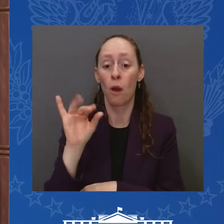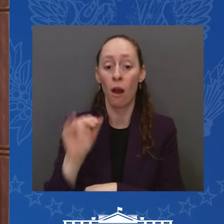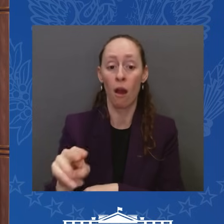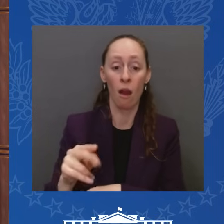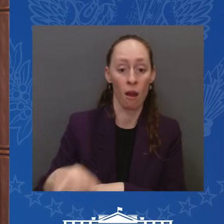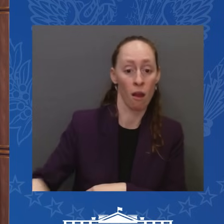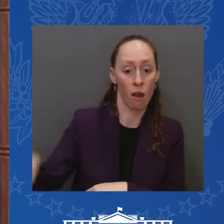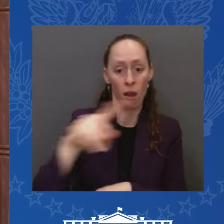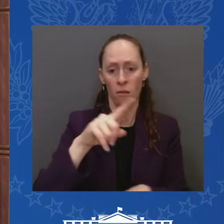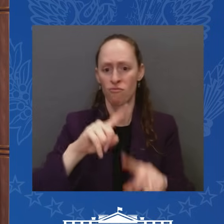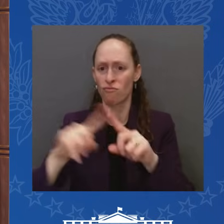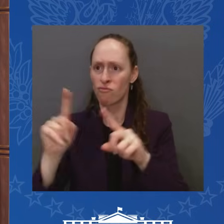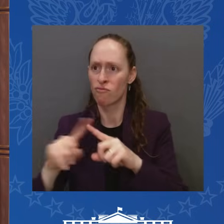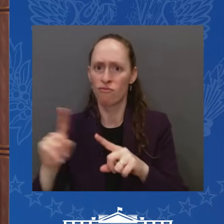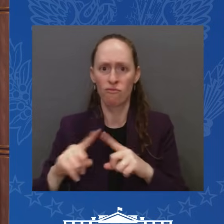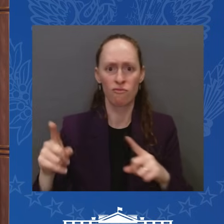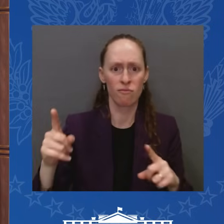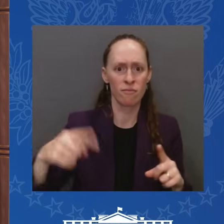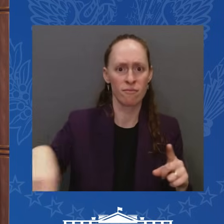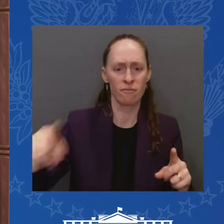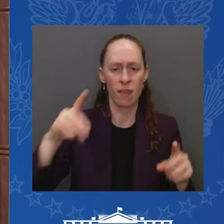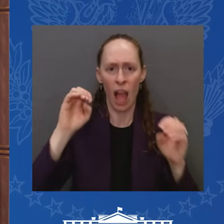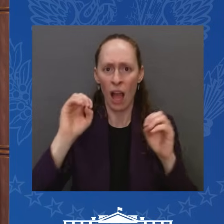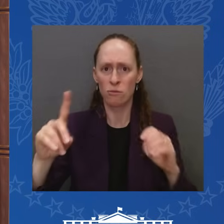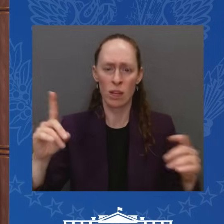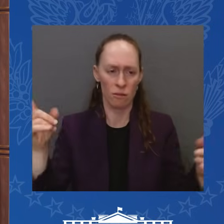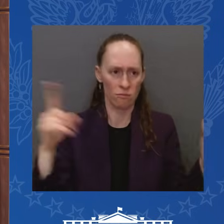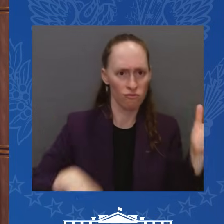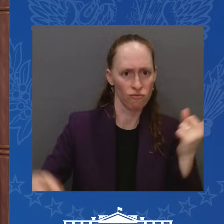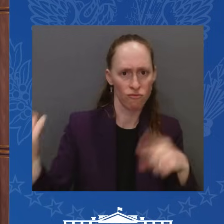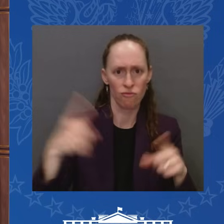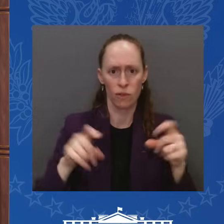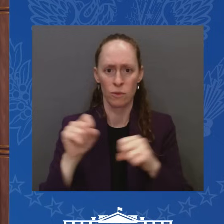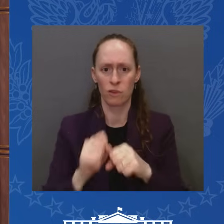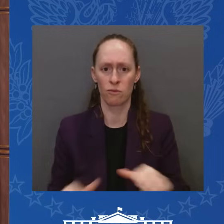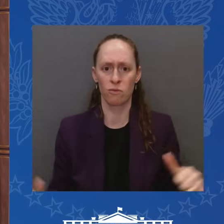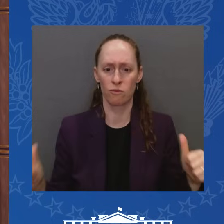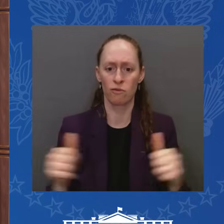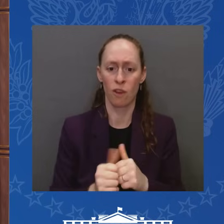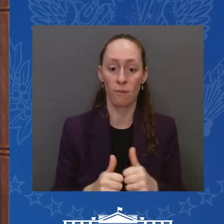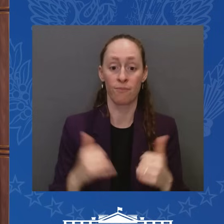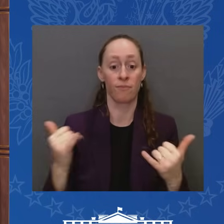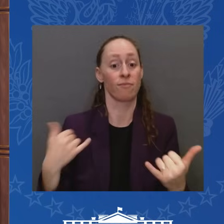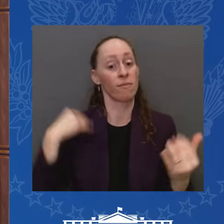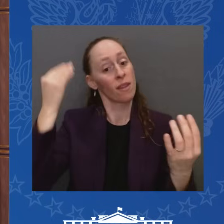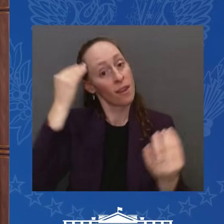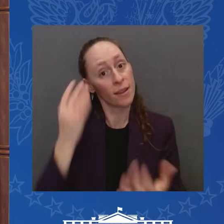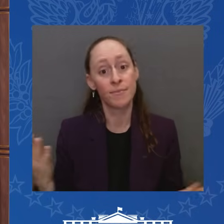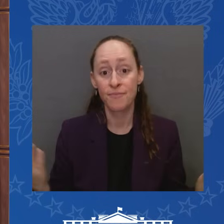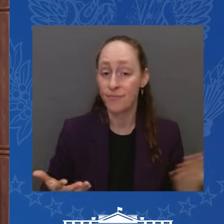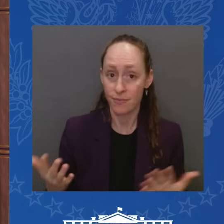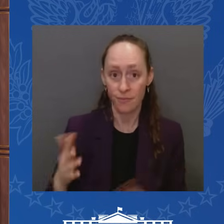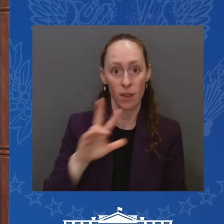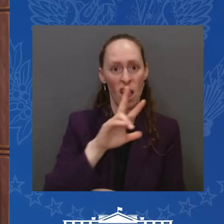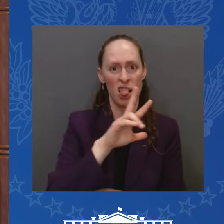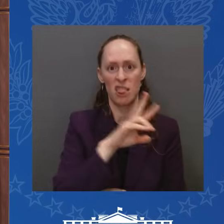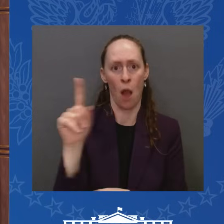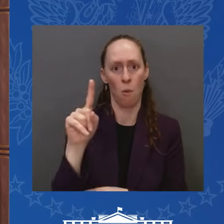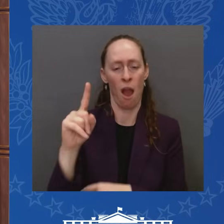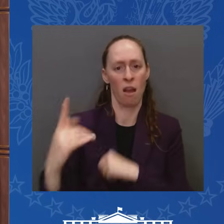spread across the entire company [sic. country] will be able to compete for up to $75 million each to accelerate and scale up their work.